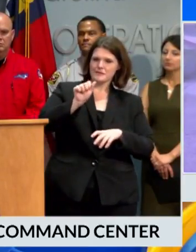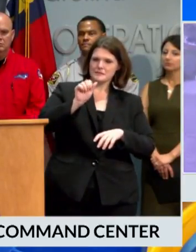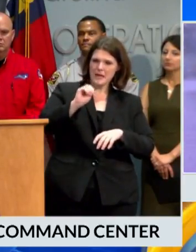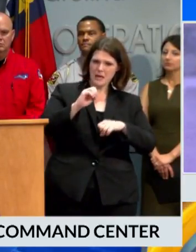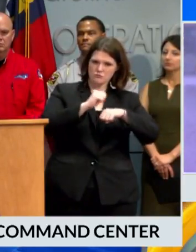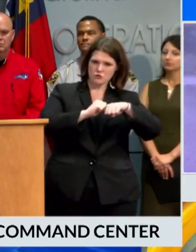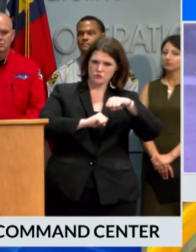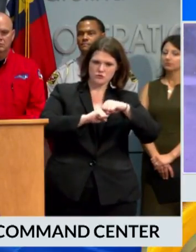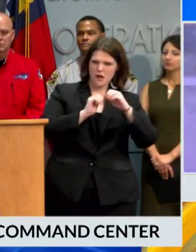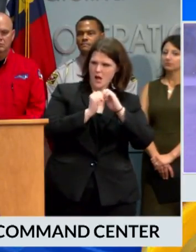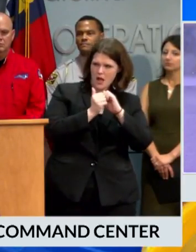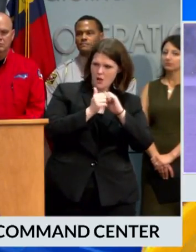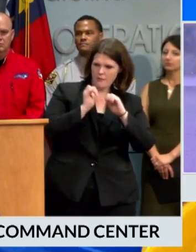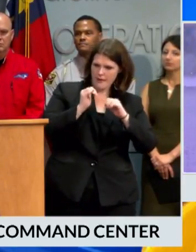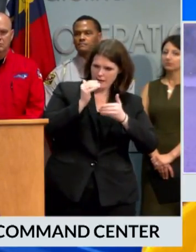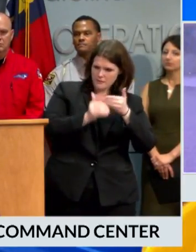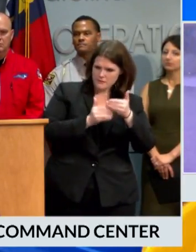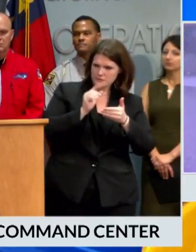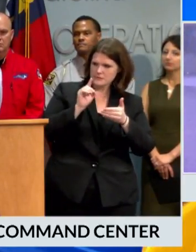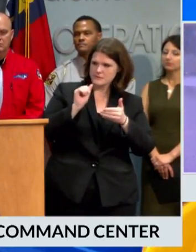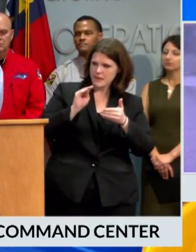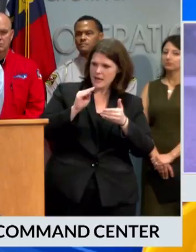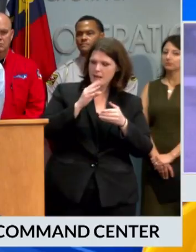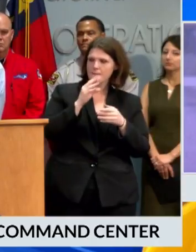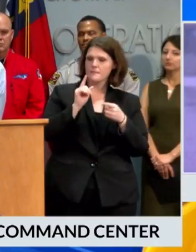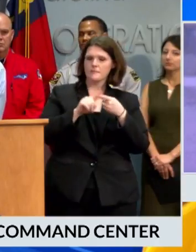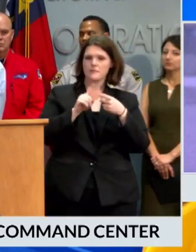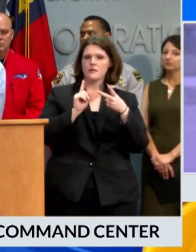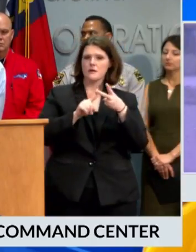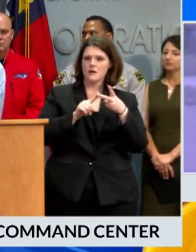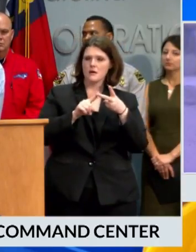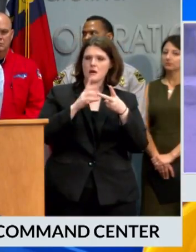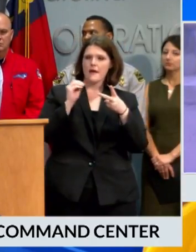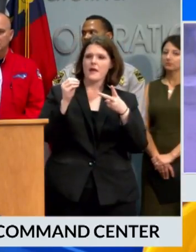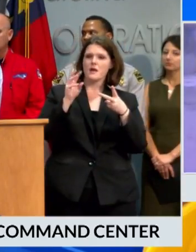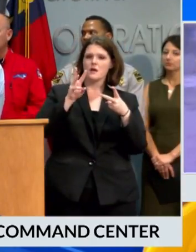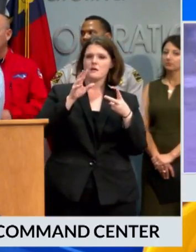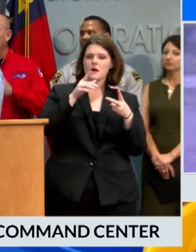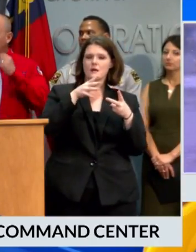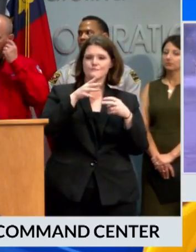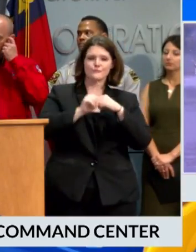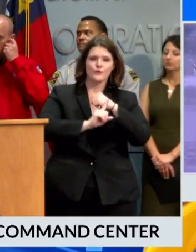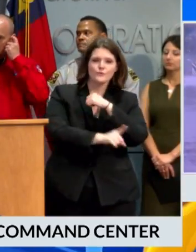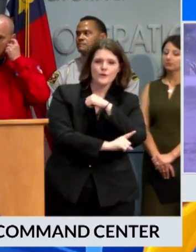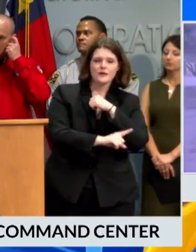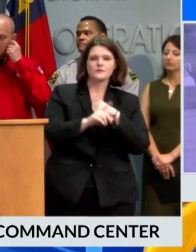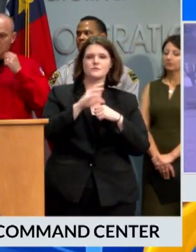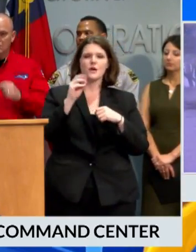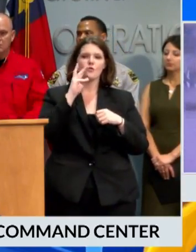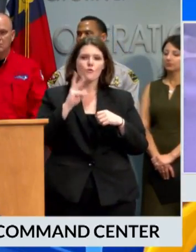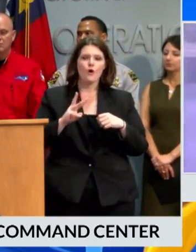ABOUT SOME WATER INFRASTRUCTURE ISSUES COULD YOU TALK ABOUT THE EVALUATIONS OF DAMS, HOW THAT IS GOING IN